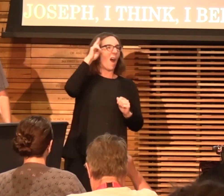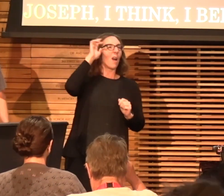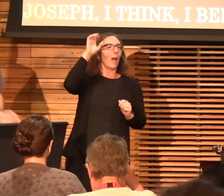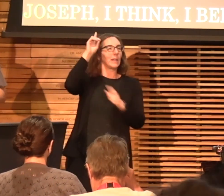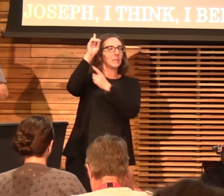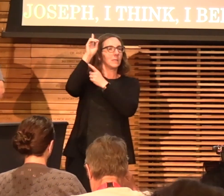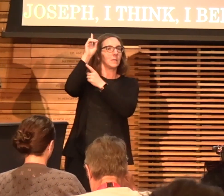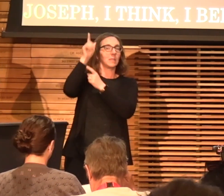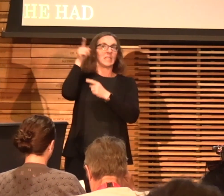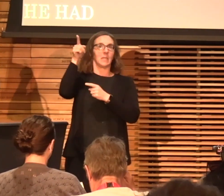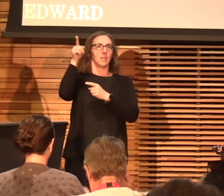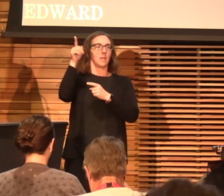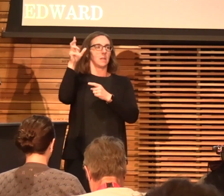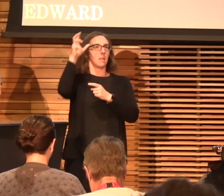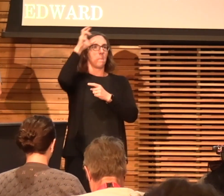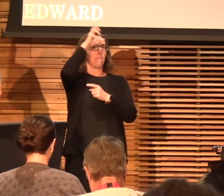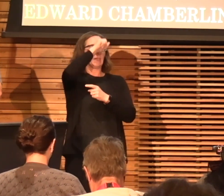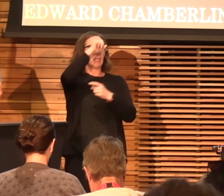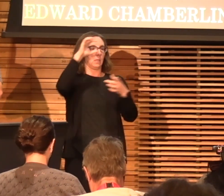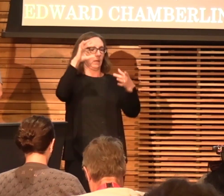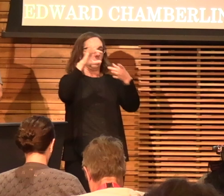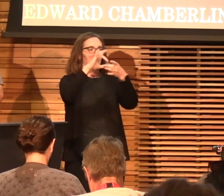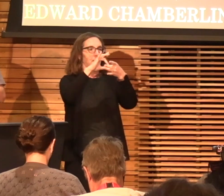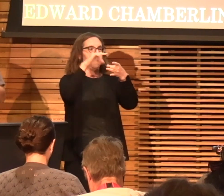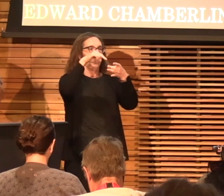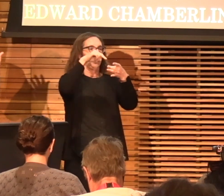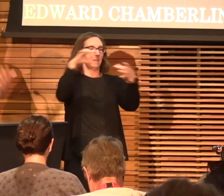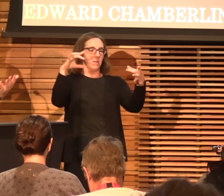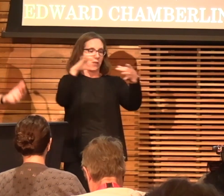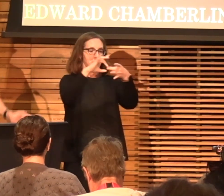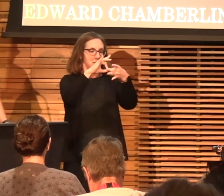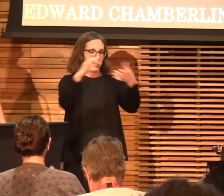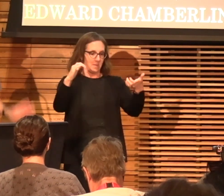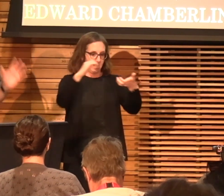is the missing link that introduces...